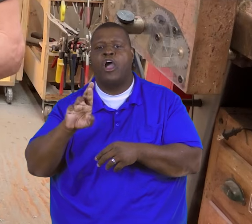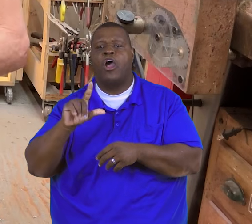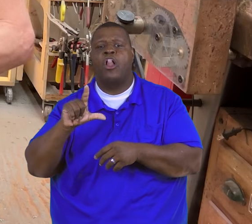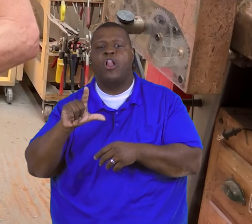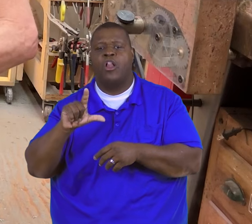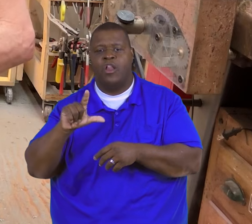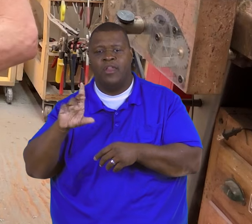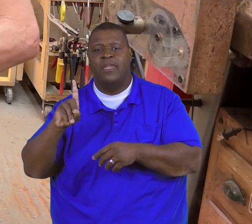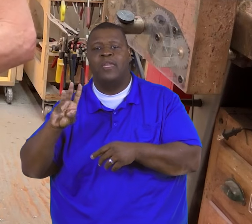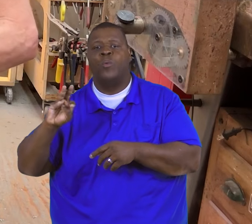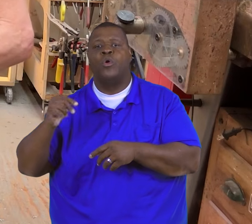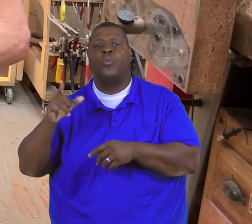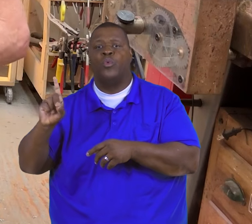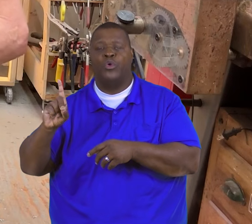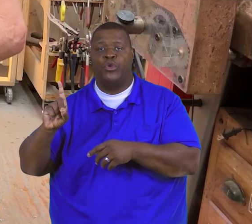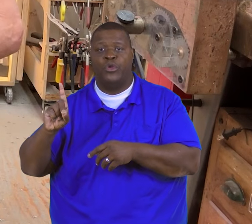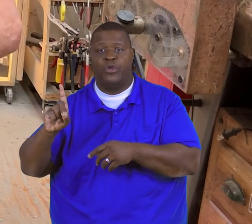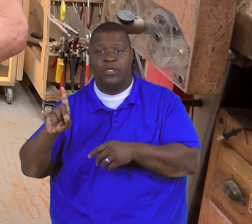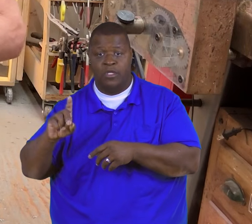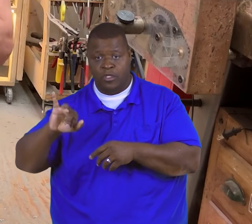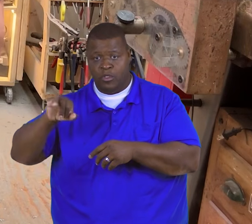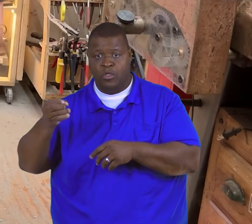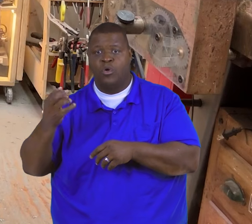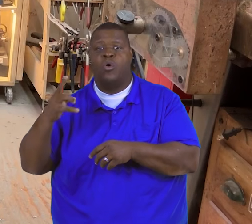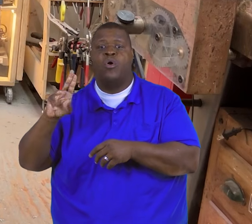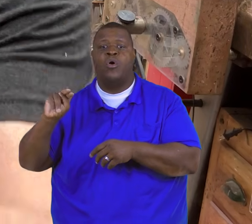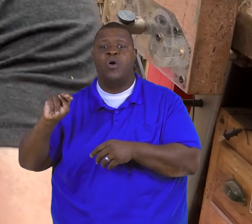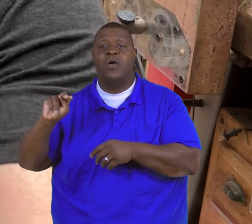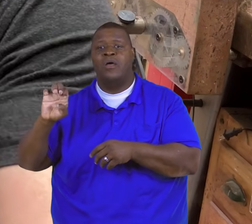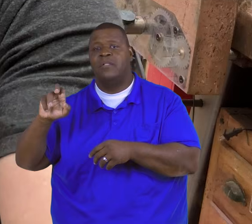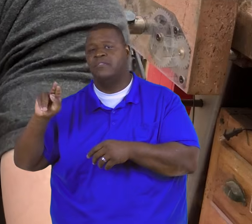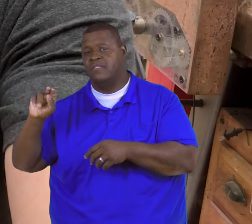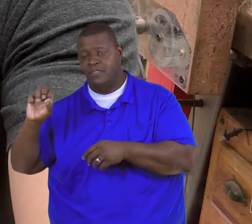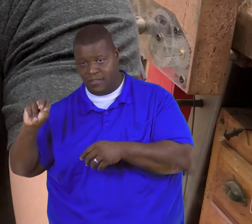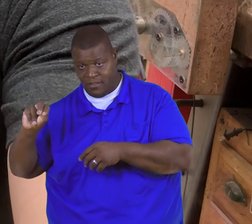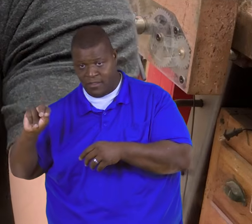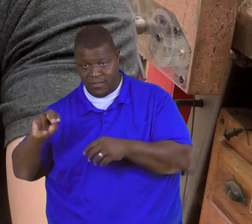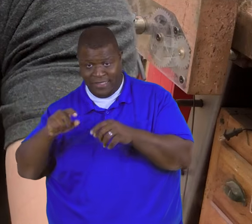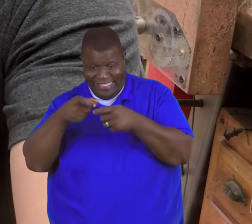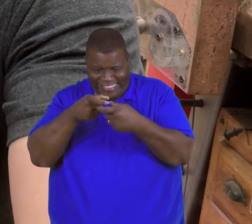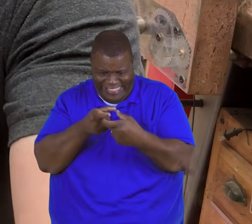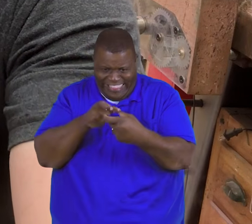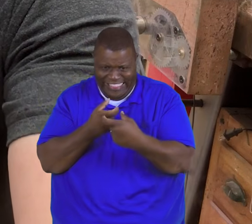literally, oh yes, see, that's really rough. Hear that? [metal rubbing]